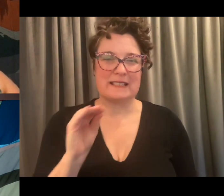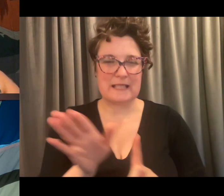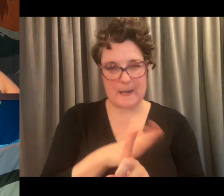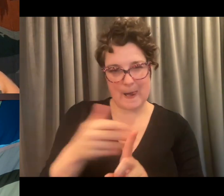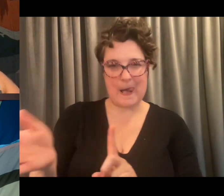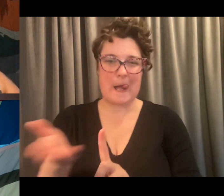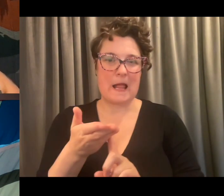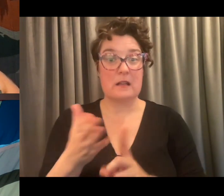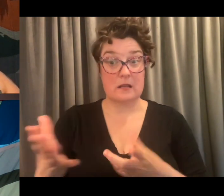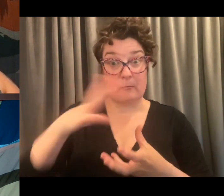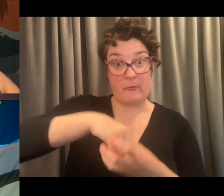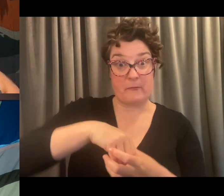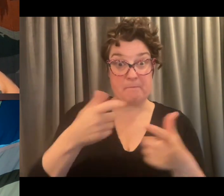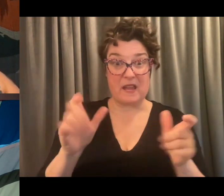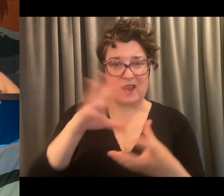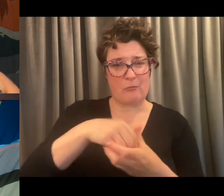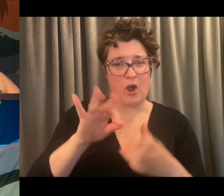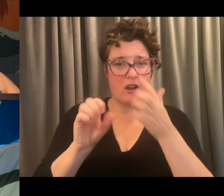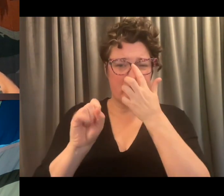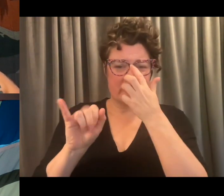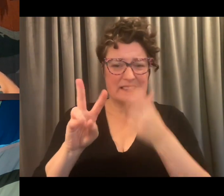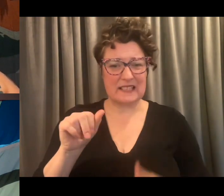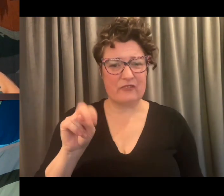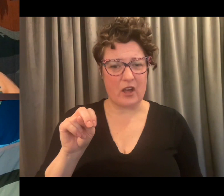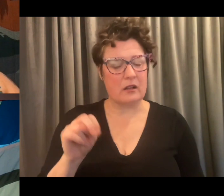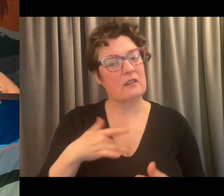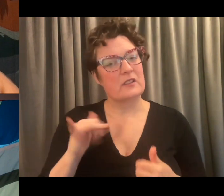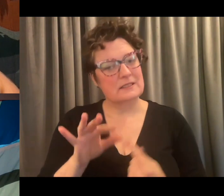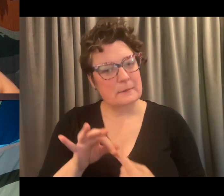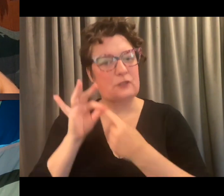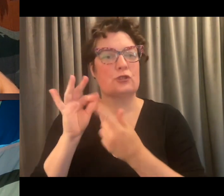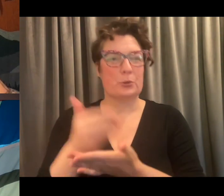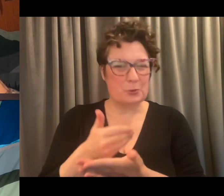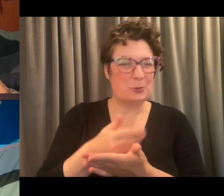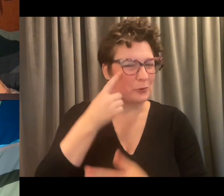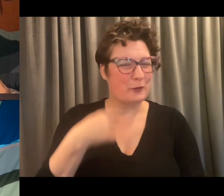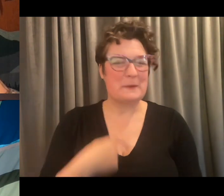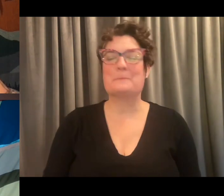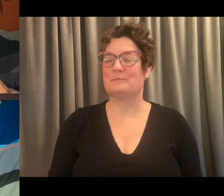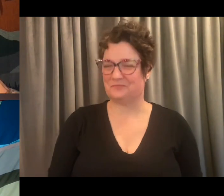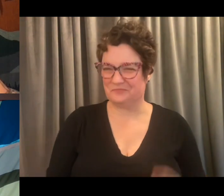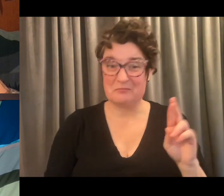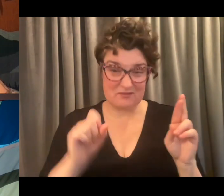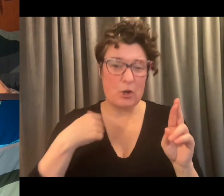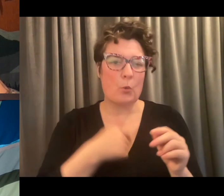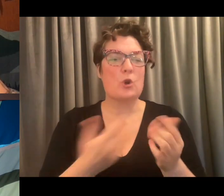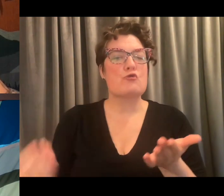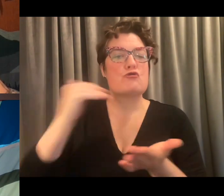like special and new discovery for me, so Rebekah: Beautiful. Yeah. we're re-remembering these stories of women and non-binary people